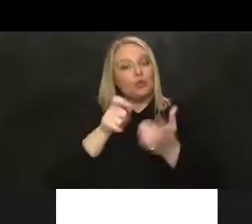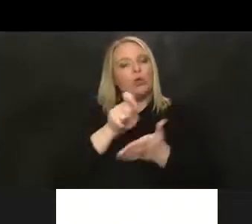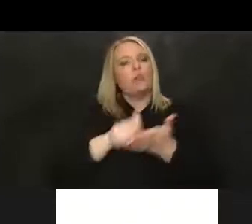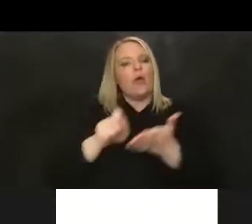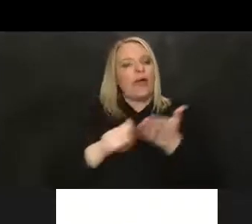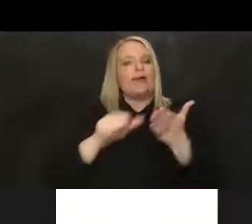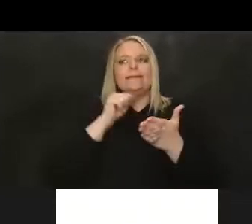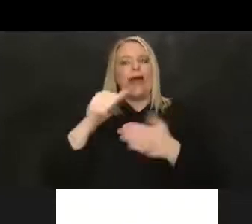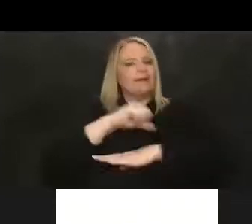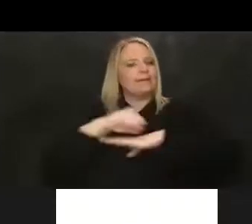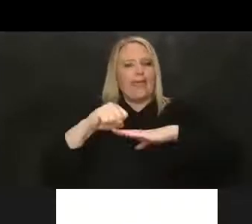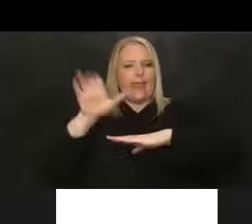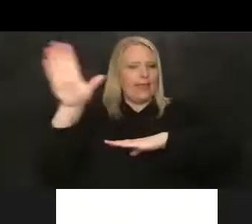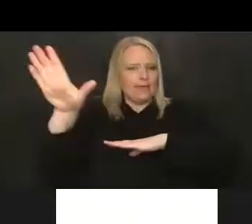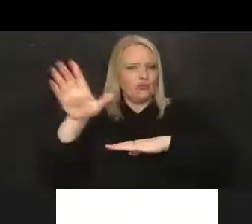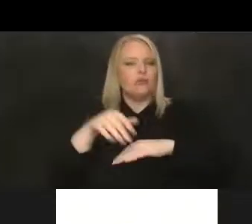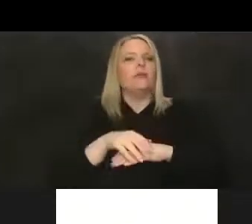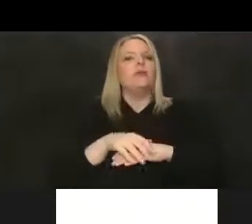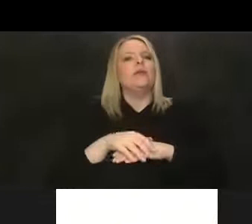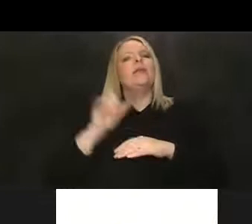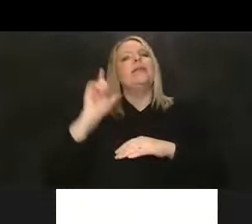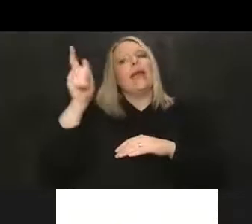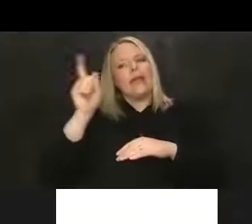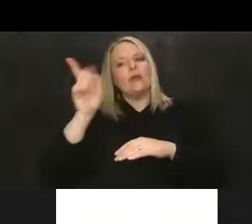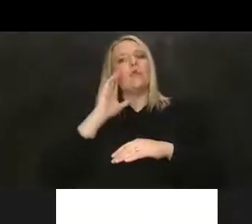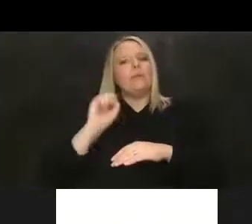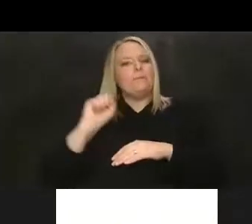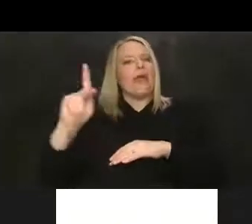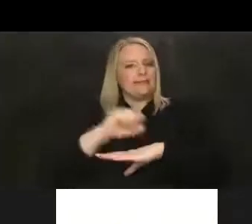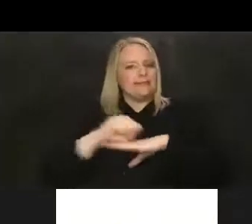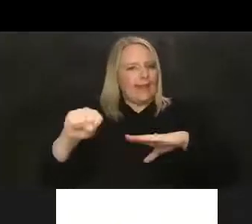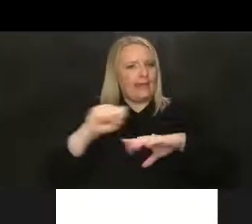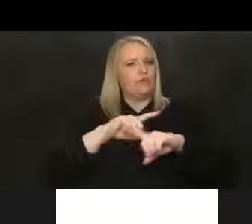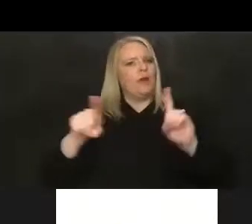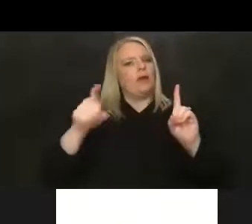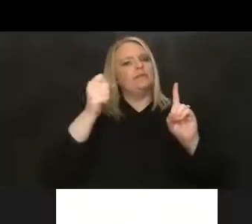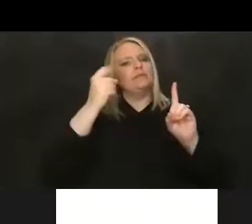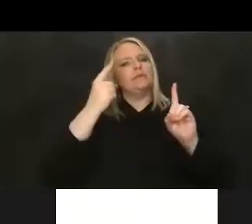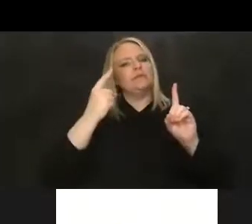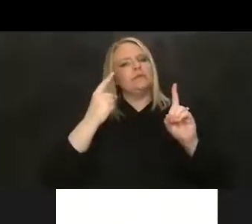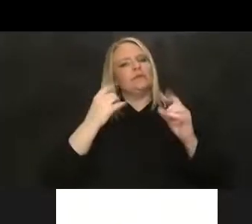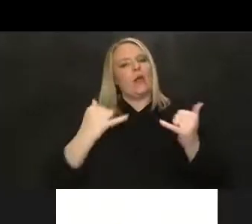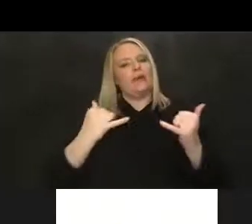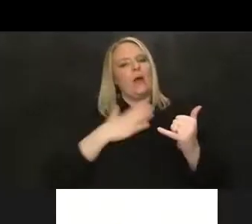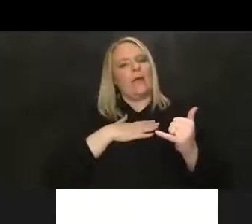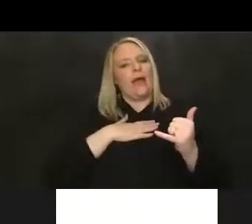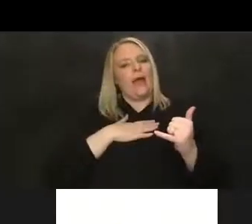although I eventually venture on stage at some point, but my favorite place is behind a pen.